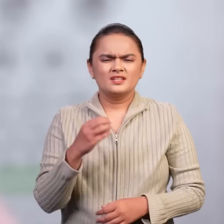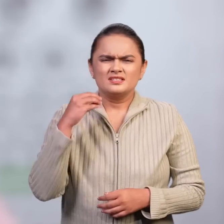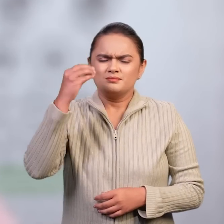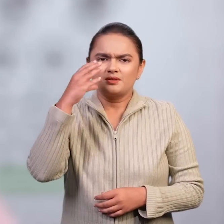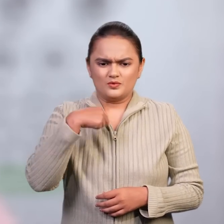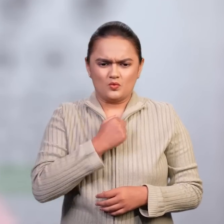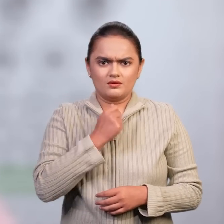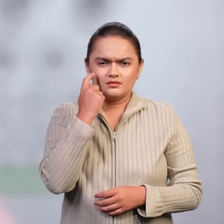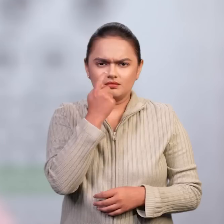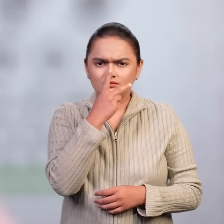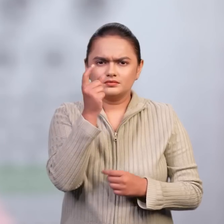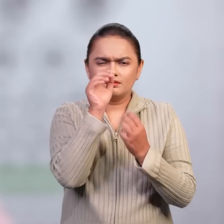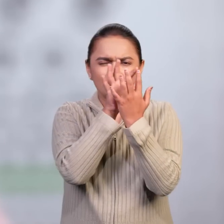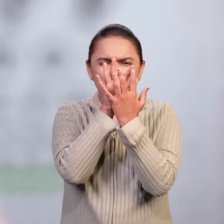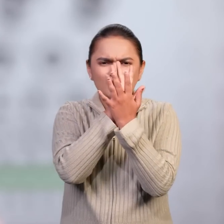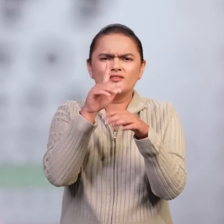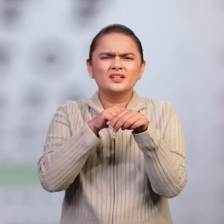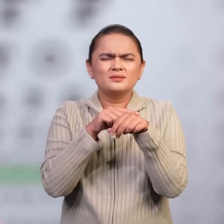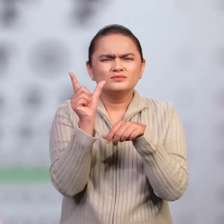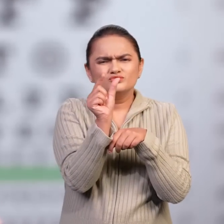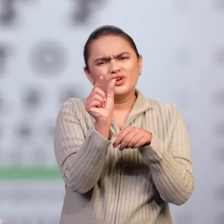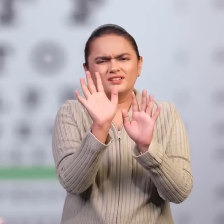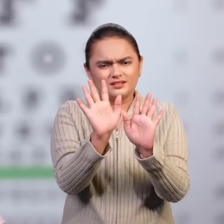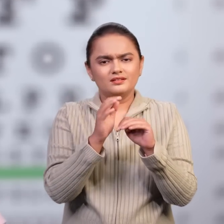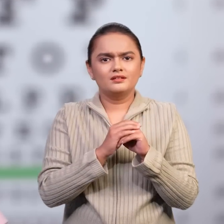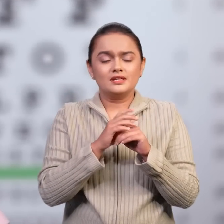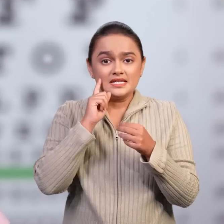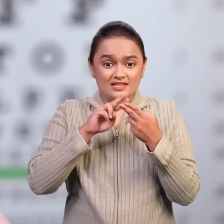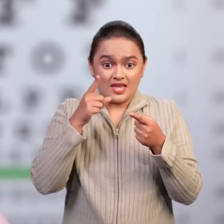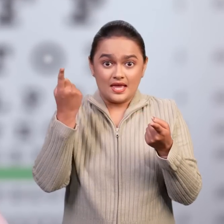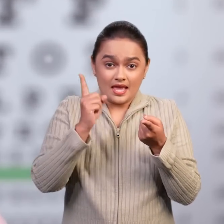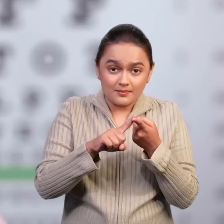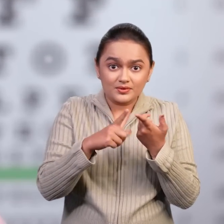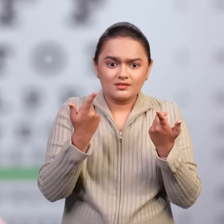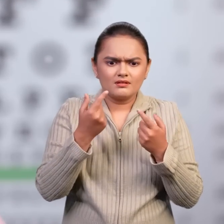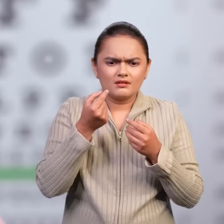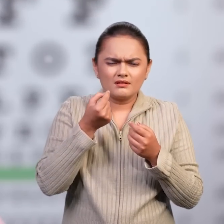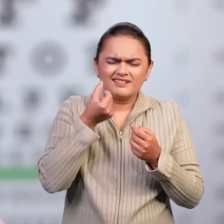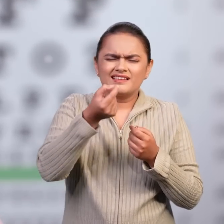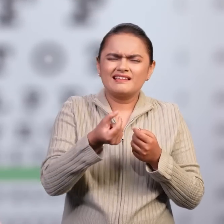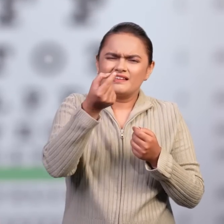Sometimes we get blurry vision just for a very short period of time. When it happens intermittently,